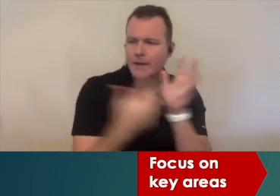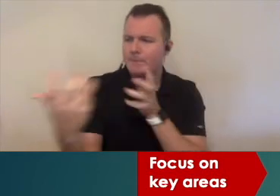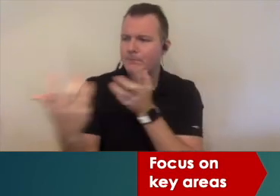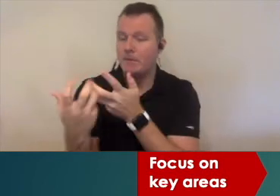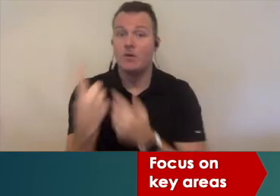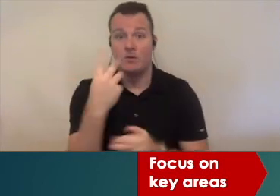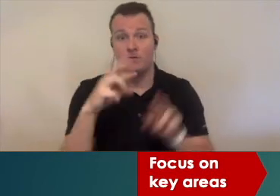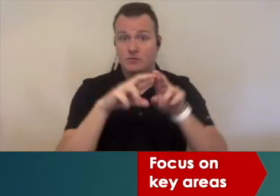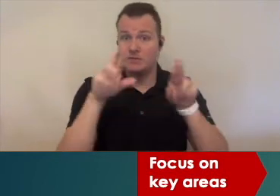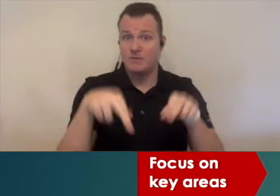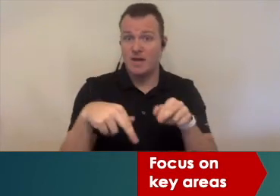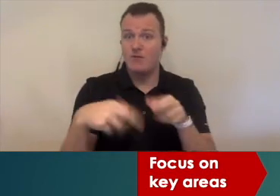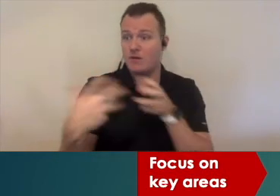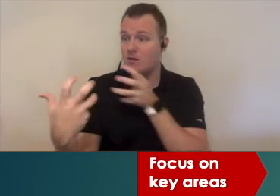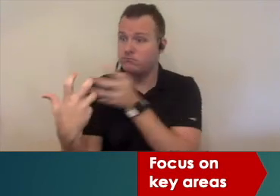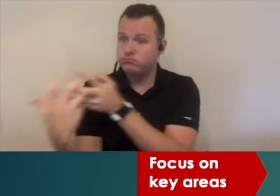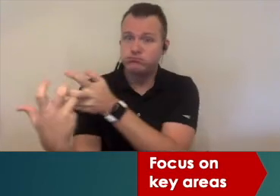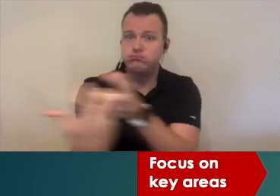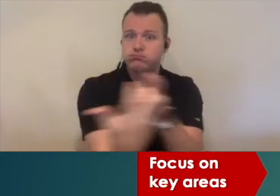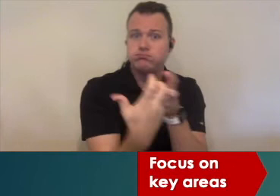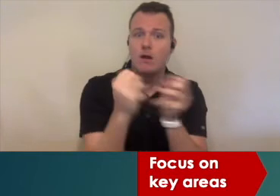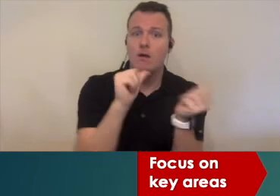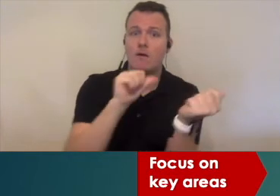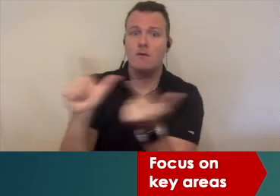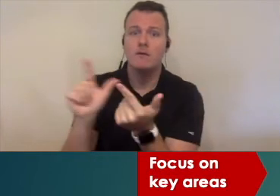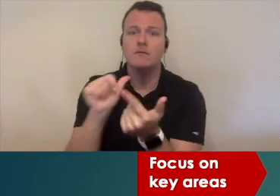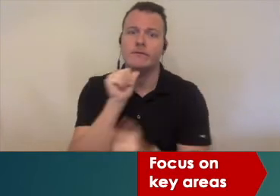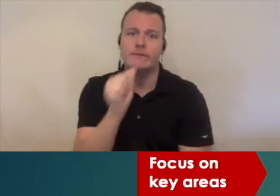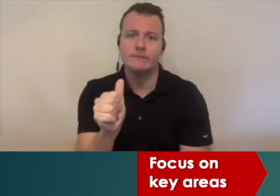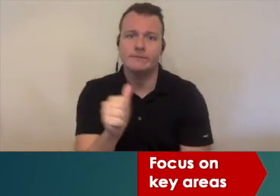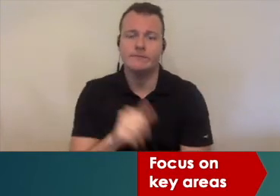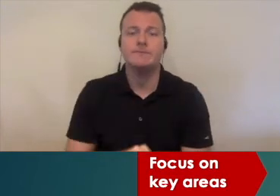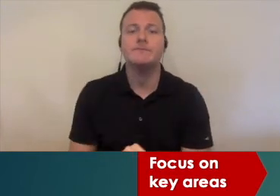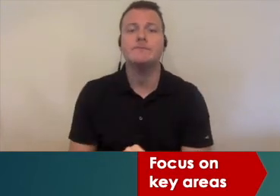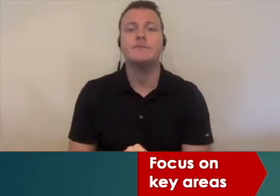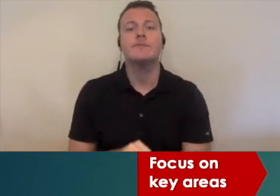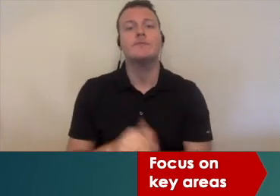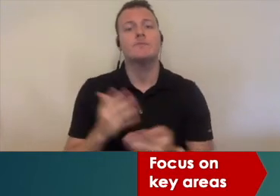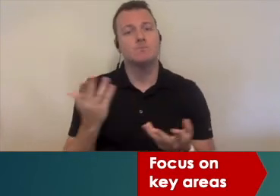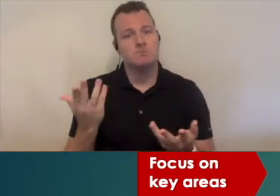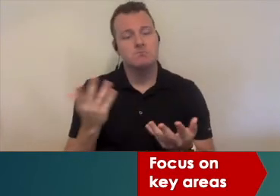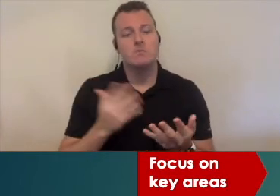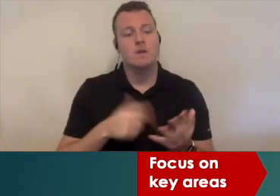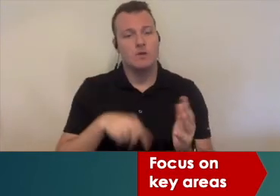is not good for five different positions, so again, looking at some of the language